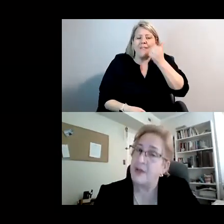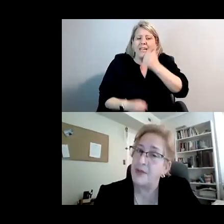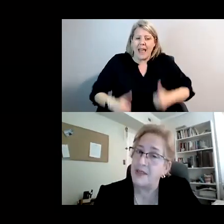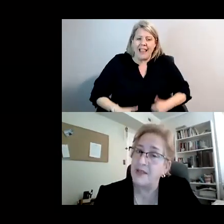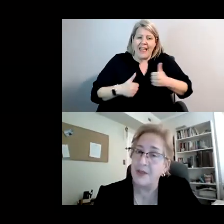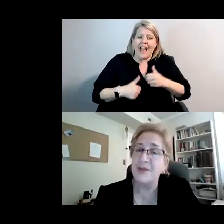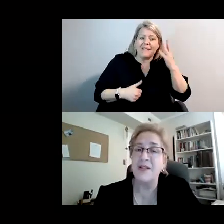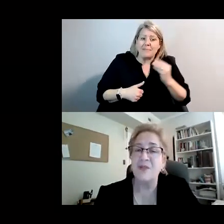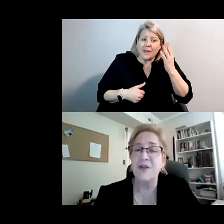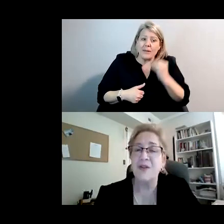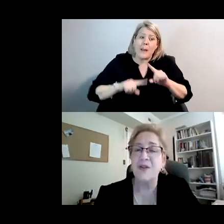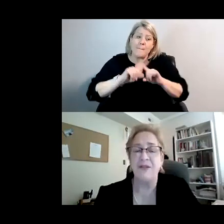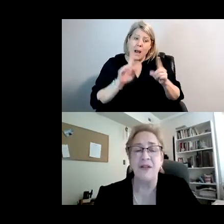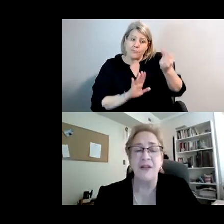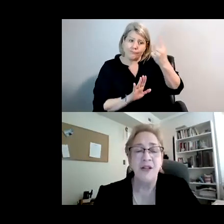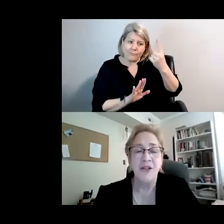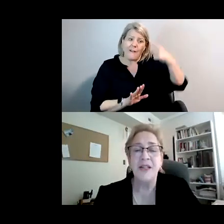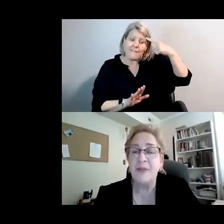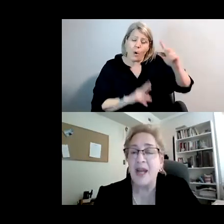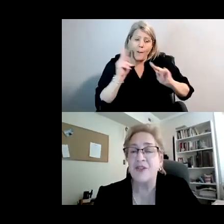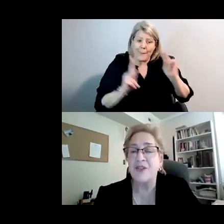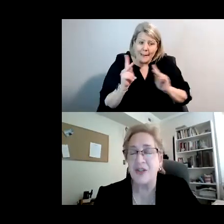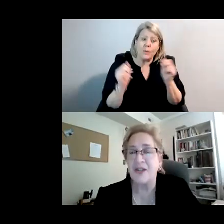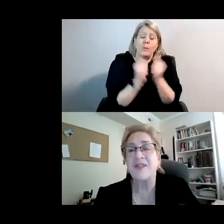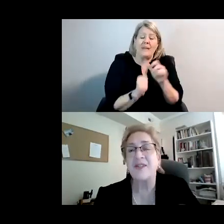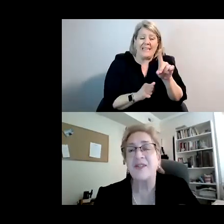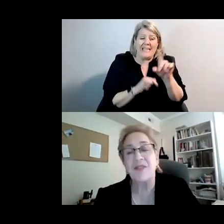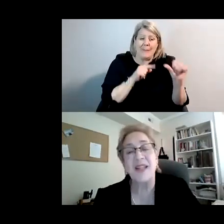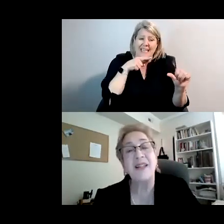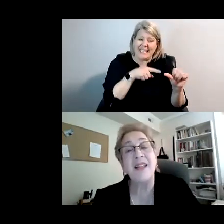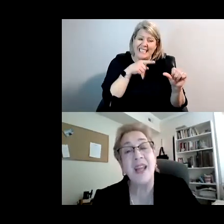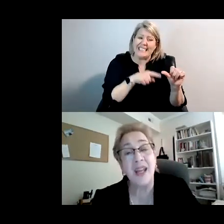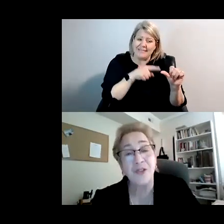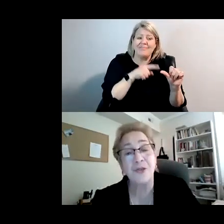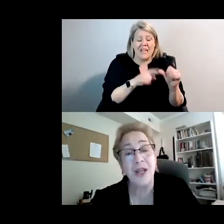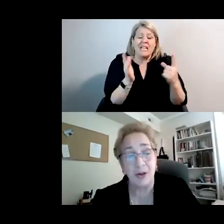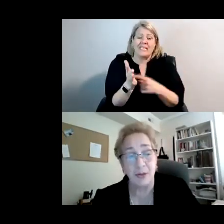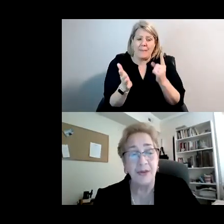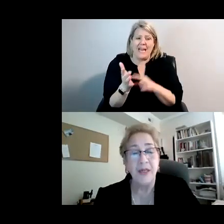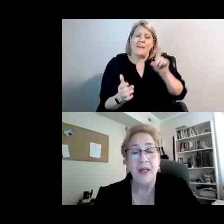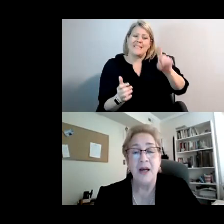but for people with disabilities, very often, you can imagine that sometimes they need extra help.